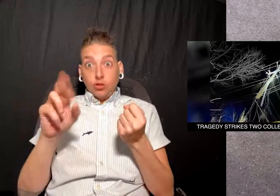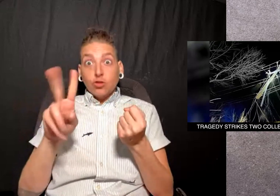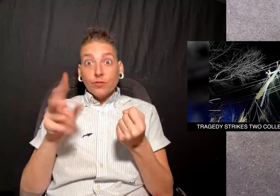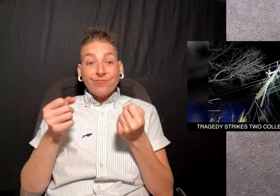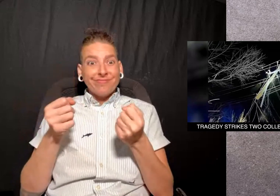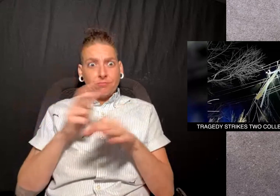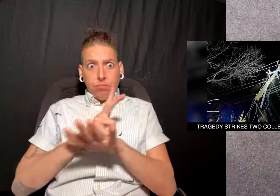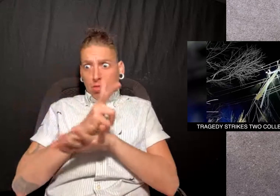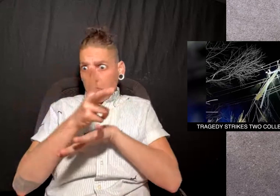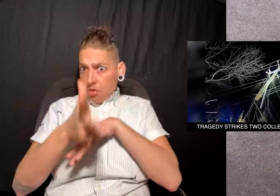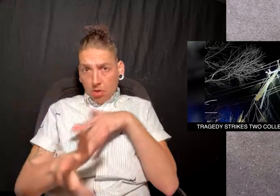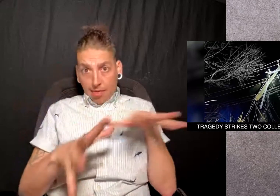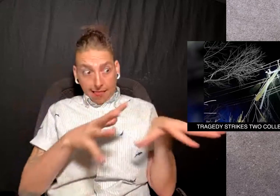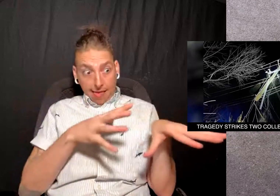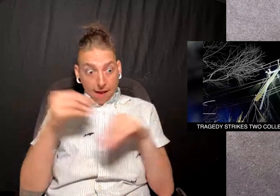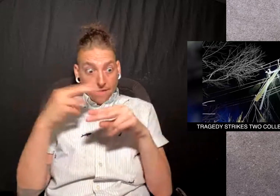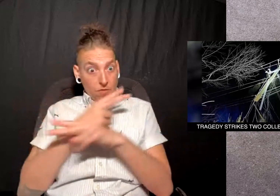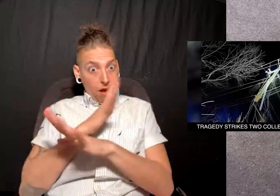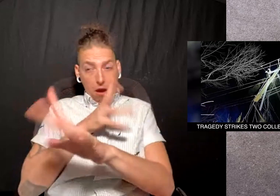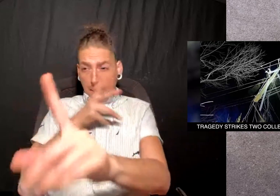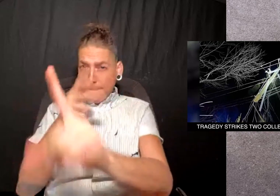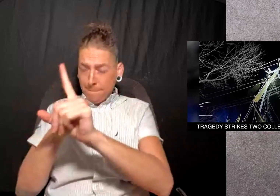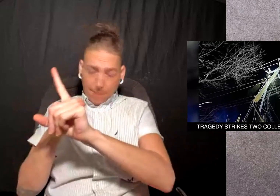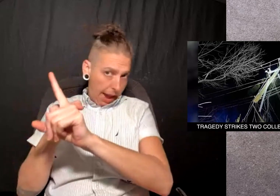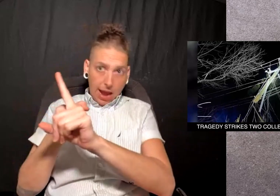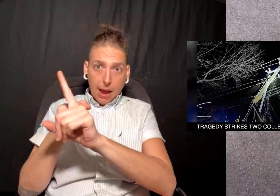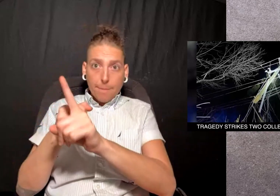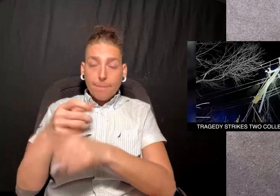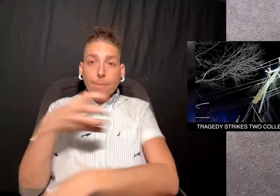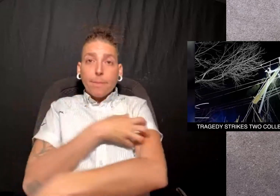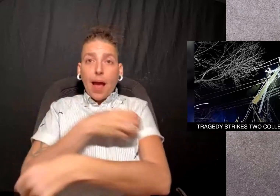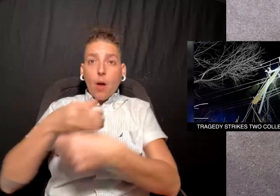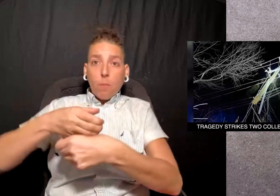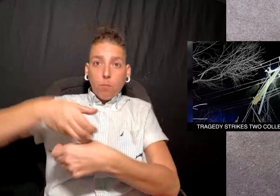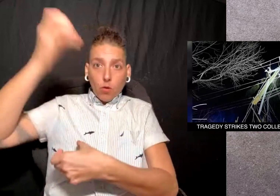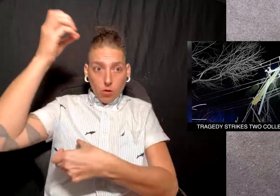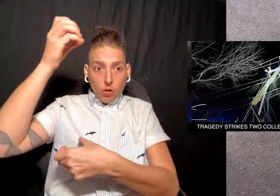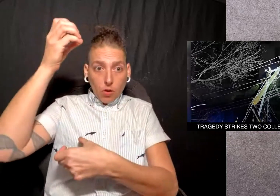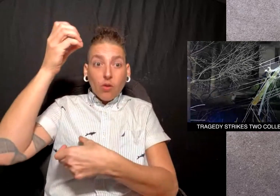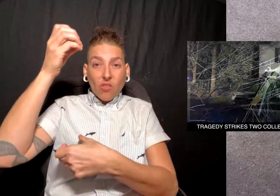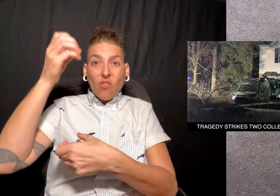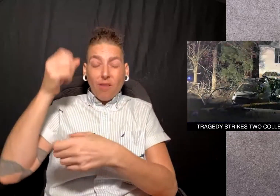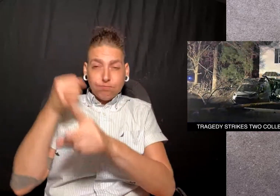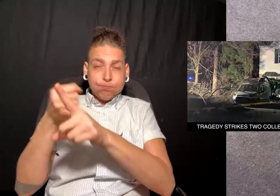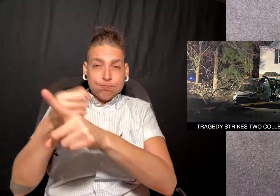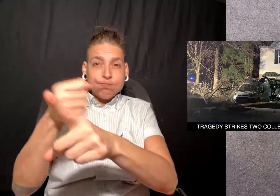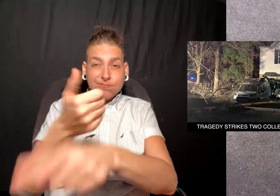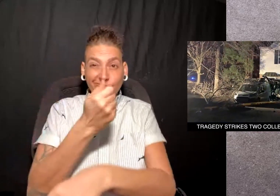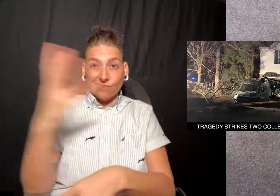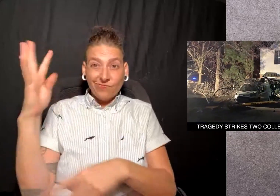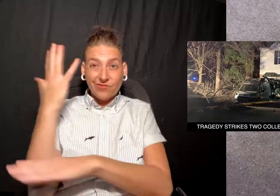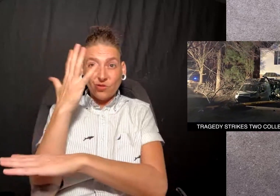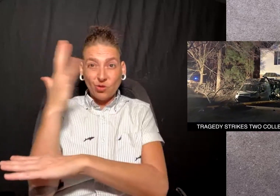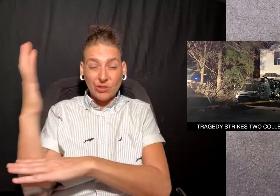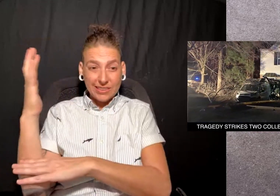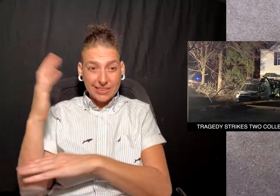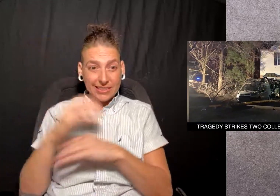police say the SUV Lecroy was driving left the road and crashed into two power poles